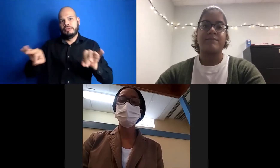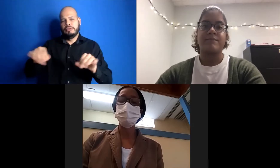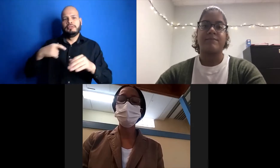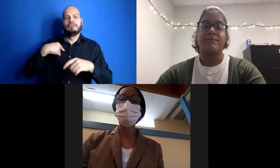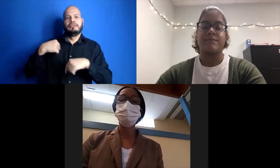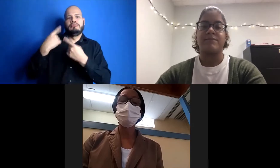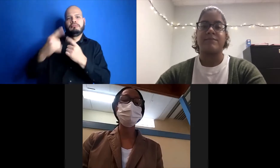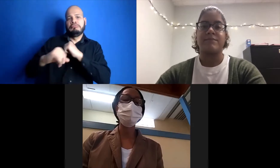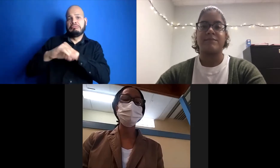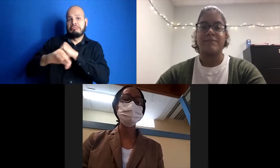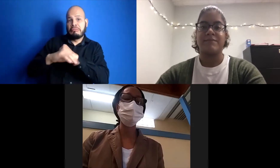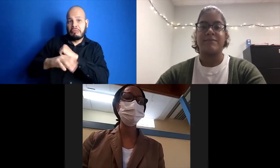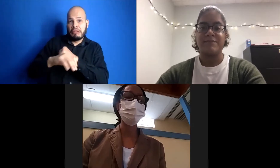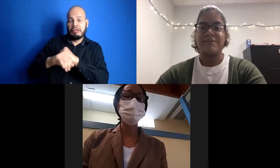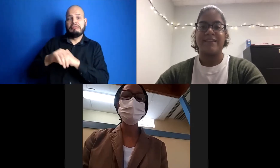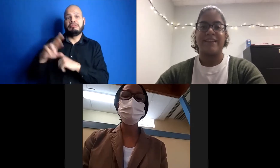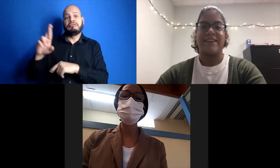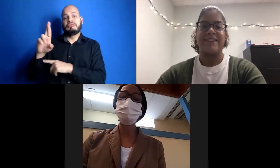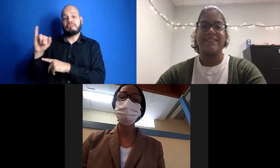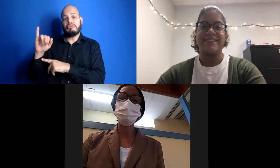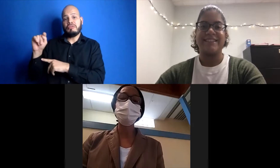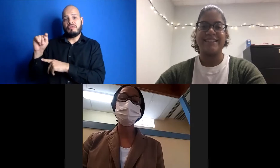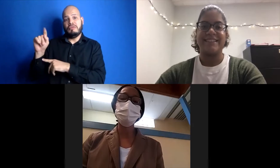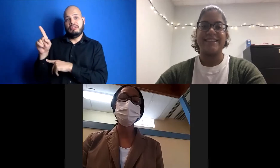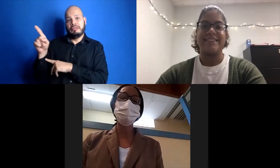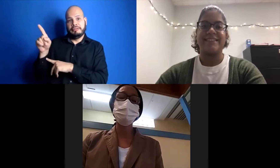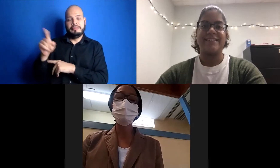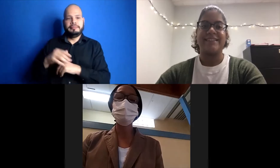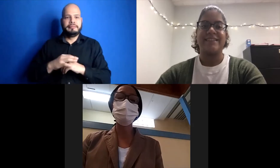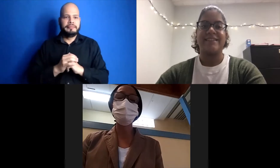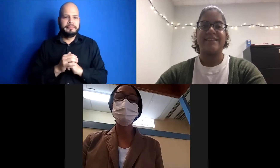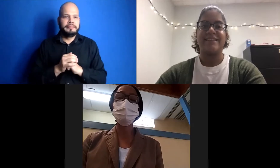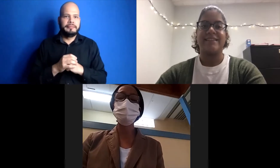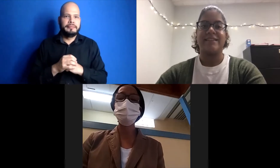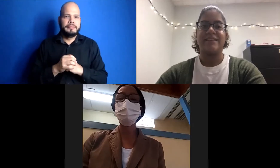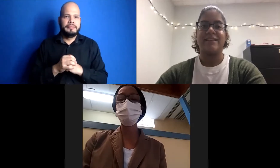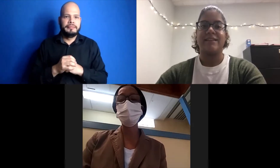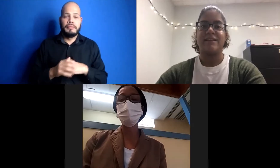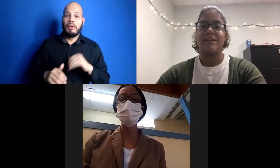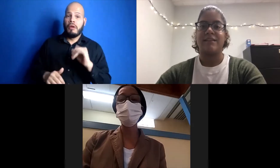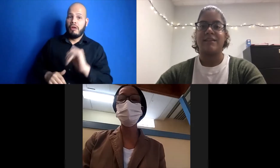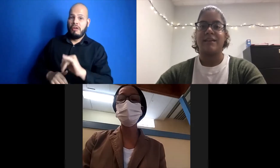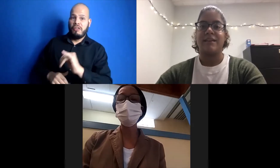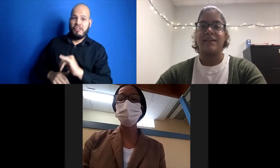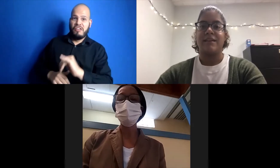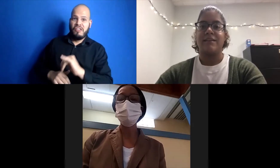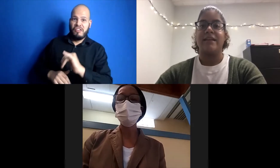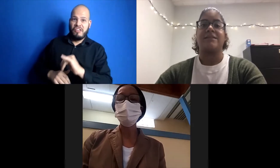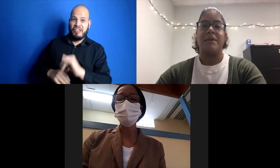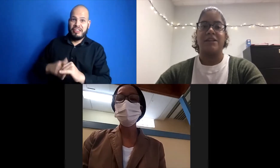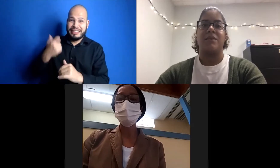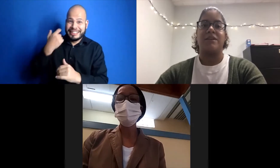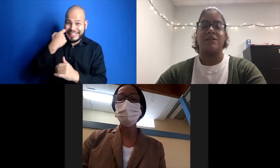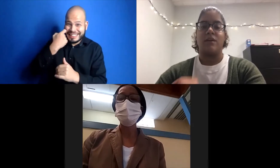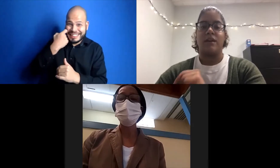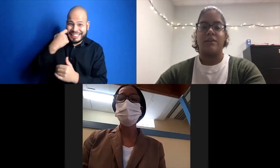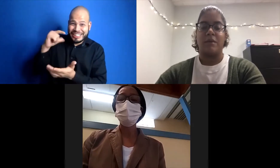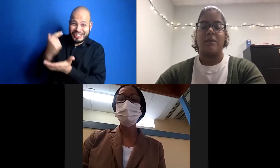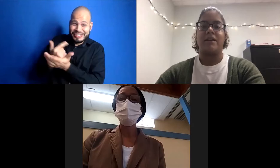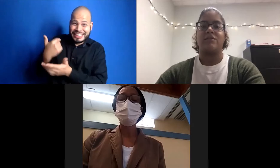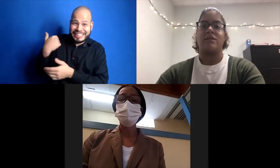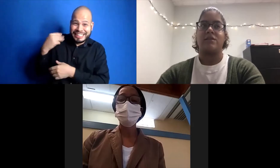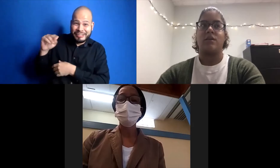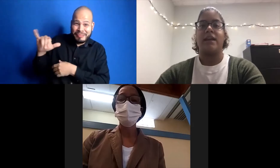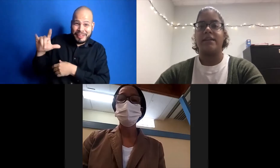wow amazing so when you take May is that May 2020 yes May 2020 for my Master's in 2018 with